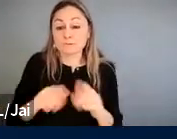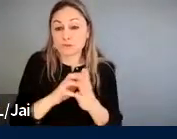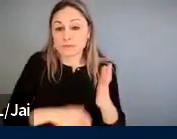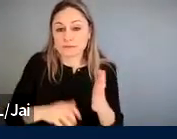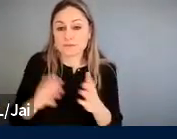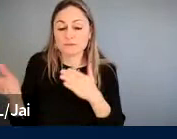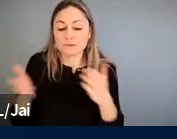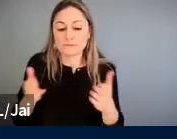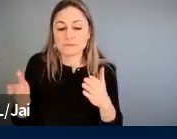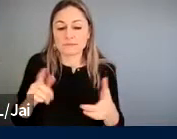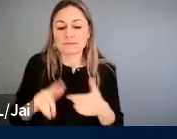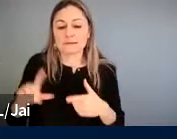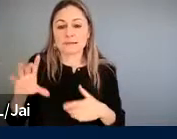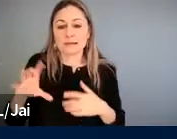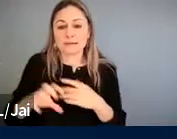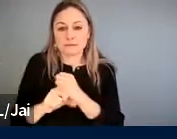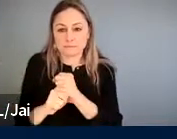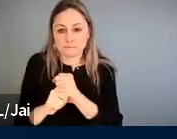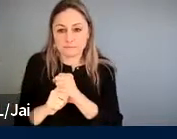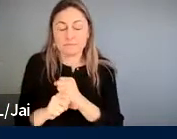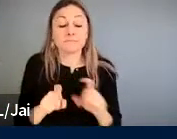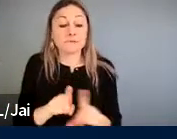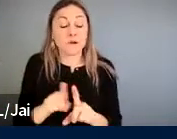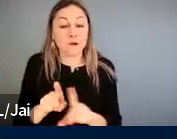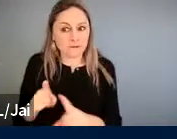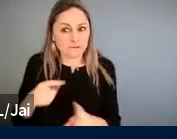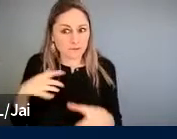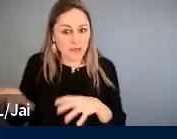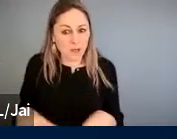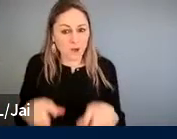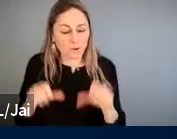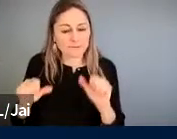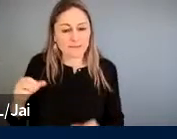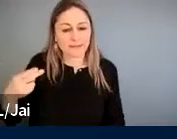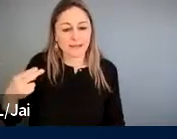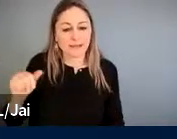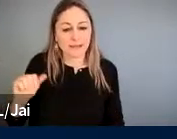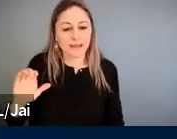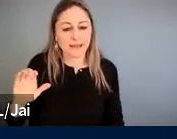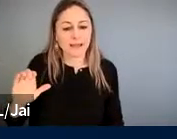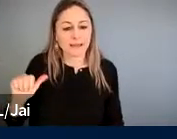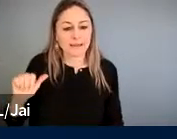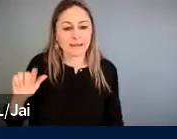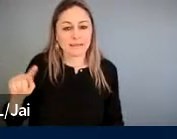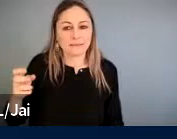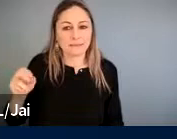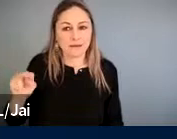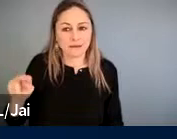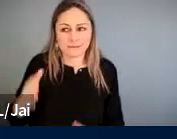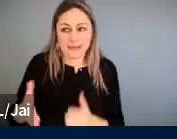and recently hosted a hackathon where they asked developers to demonstrate